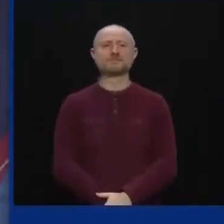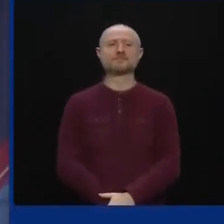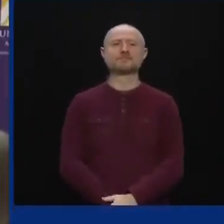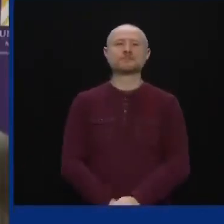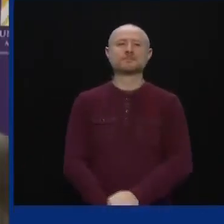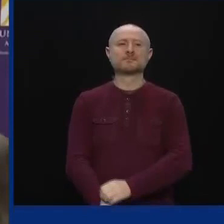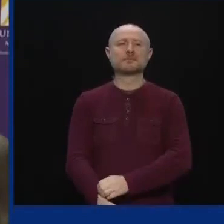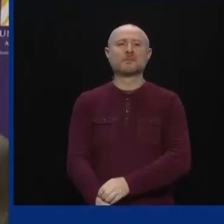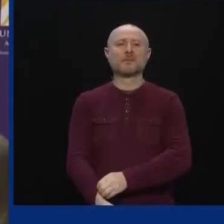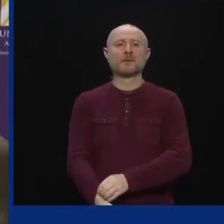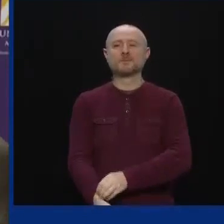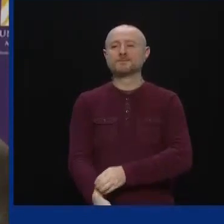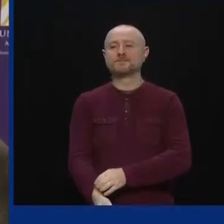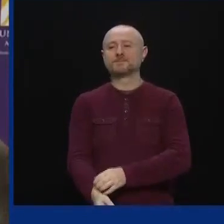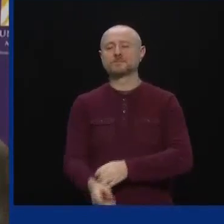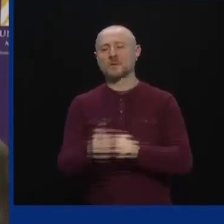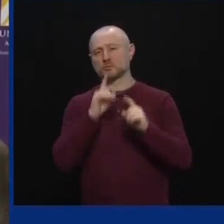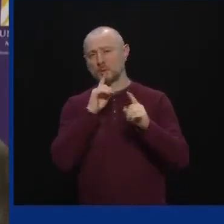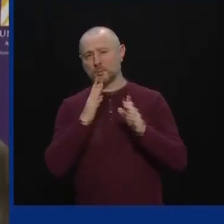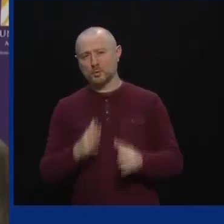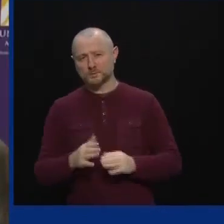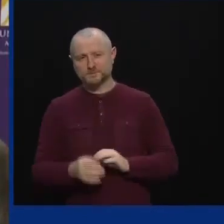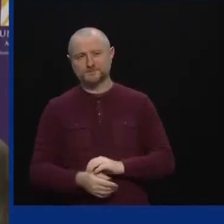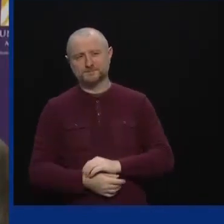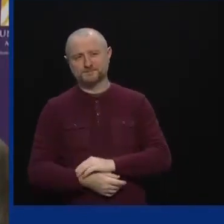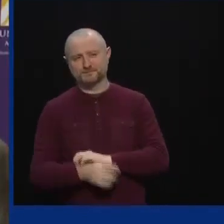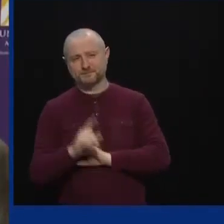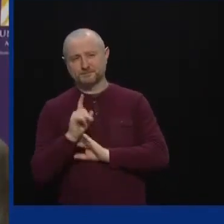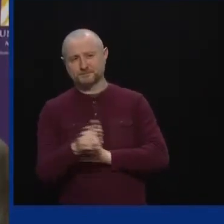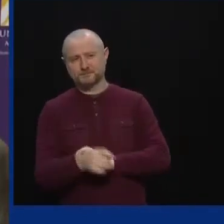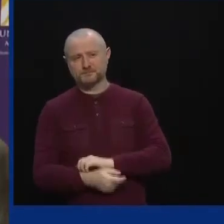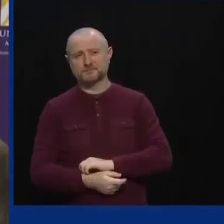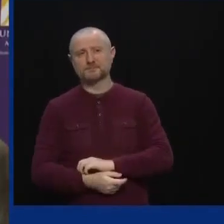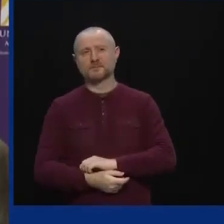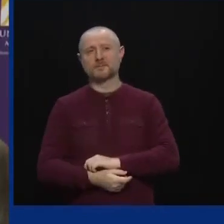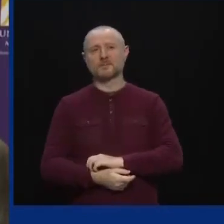THAT. WITH, THAT WE'LL TAKE ANY QUESTIONS. YES?